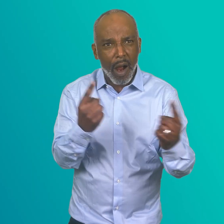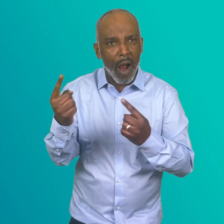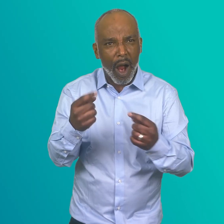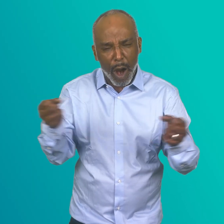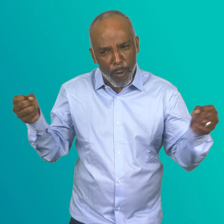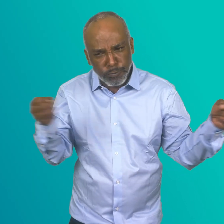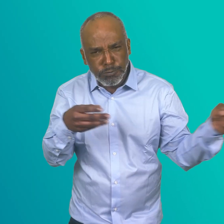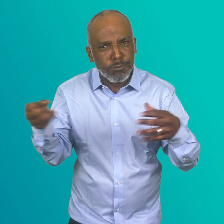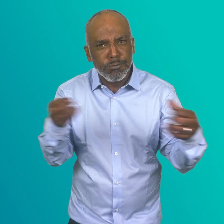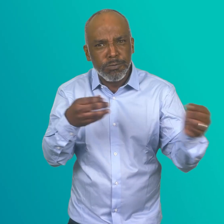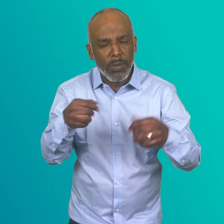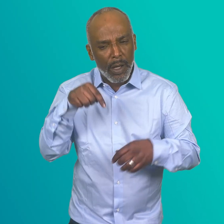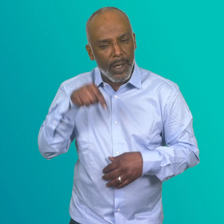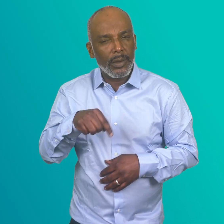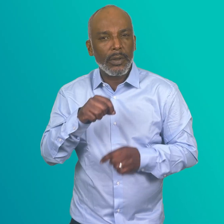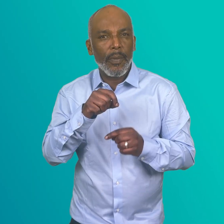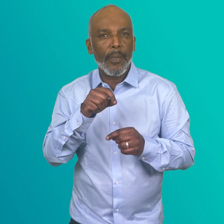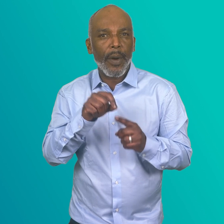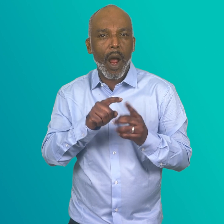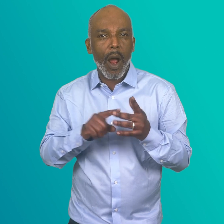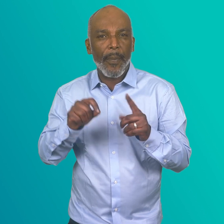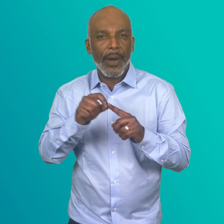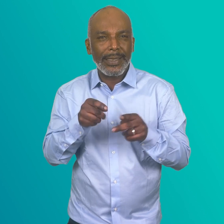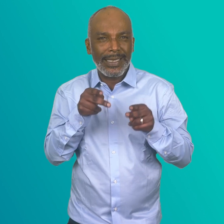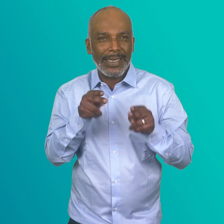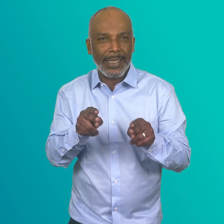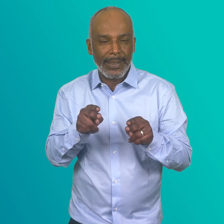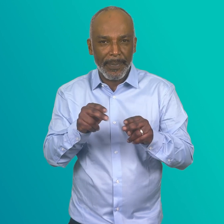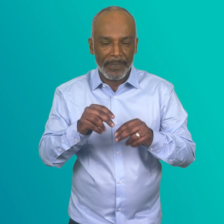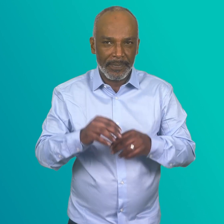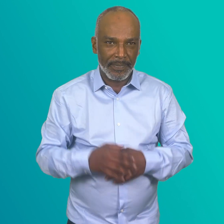to individuals with direct experience of the PIP system.